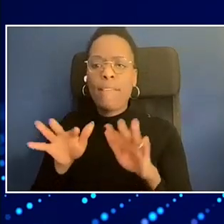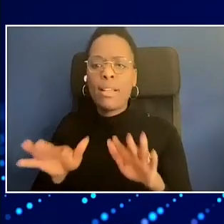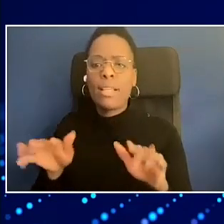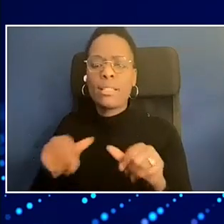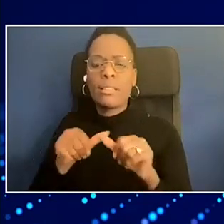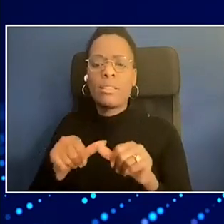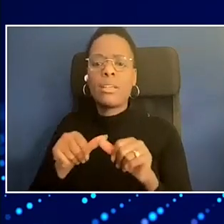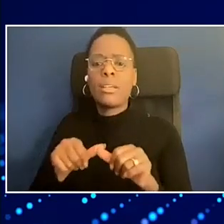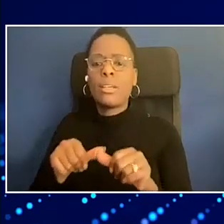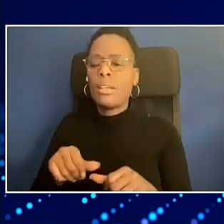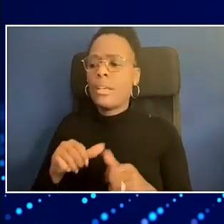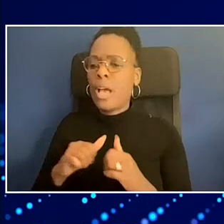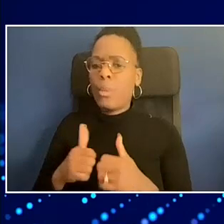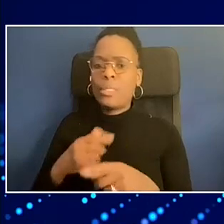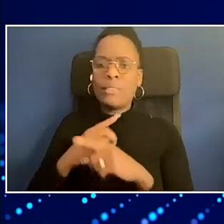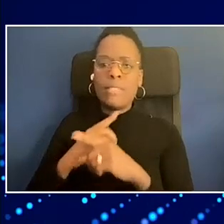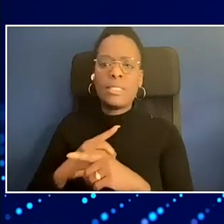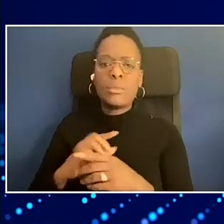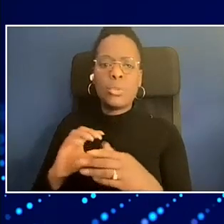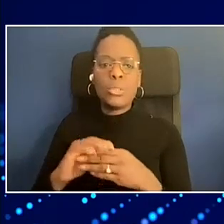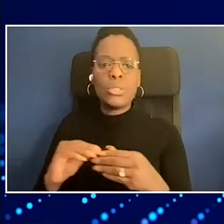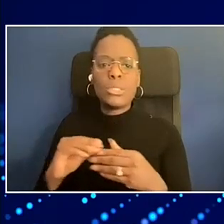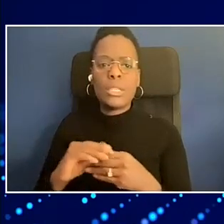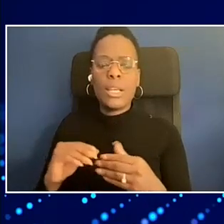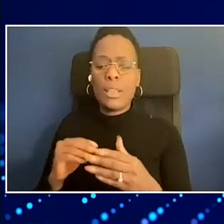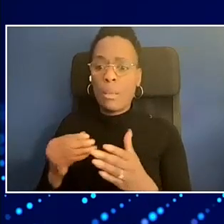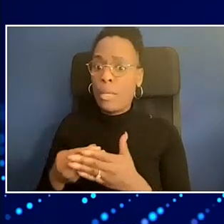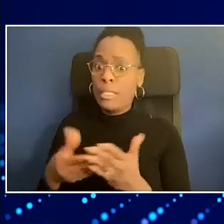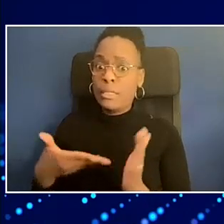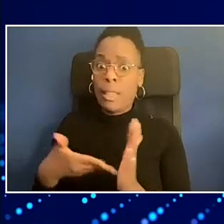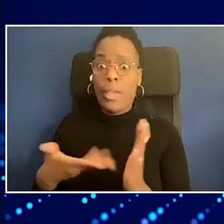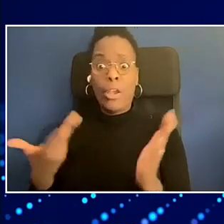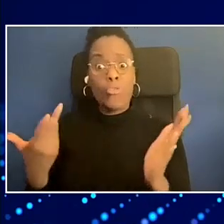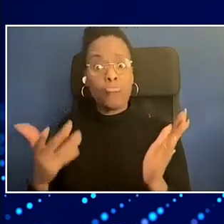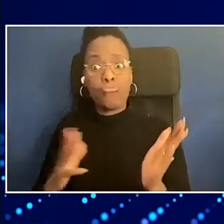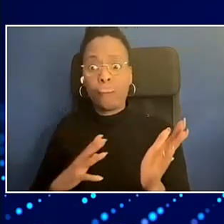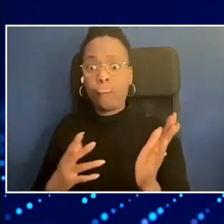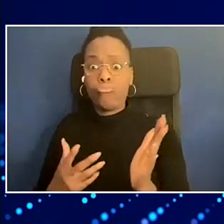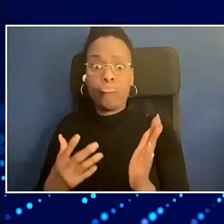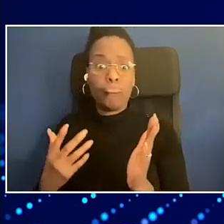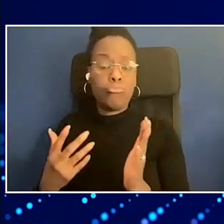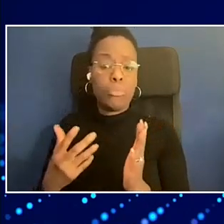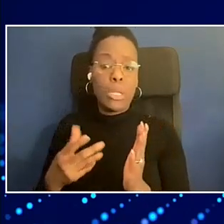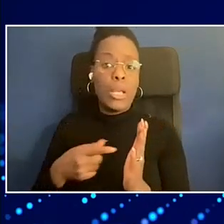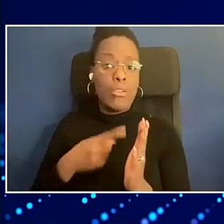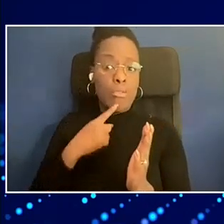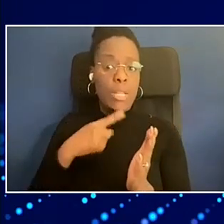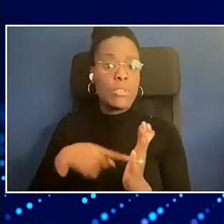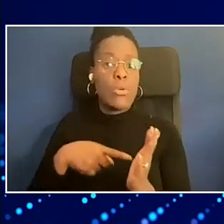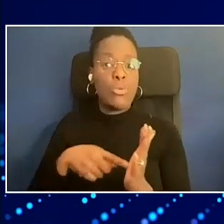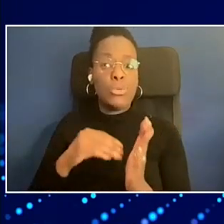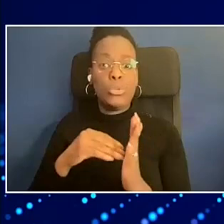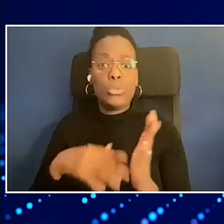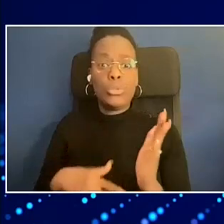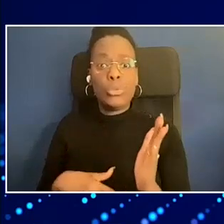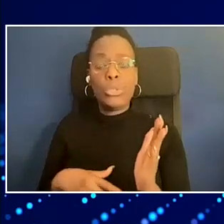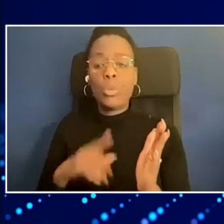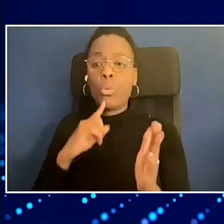way defensible to say that, well, just the money exists there, it belongs to the student. It would have been optimal if they'd spent it on these other services